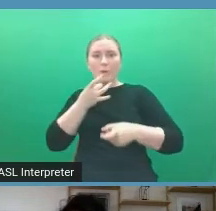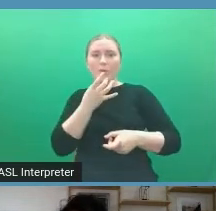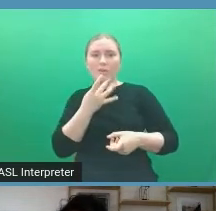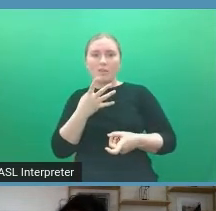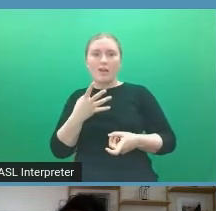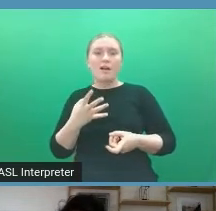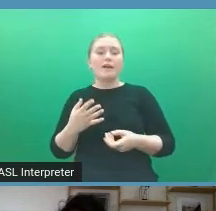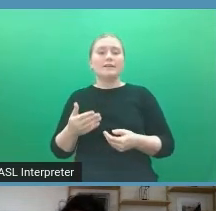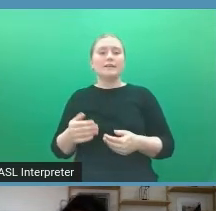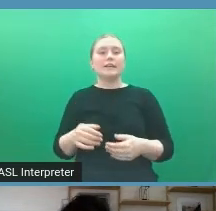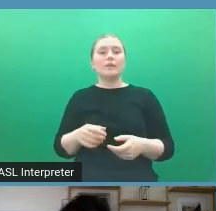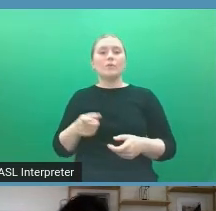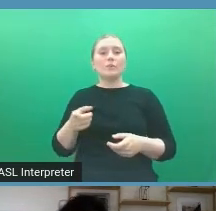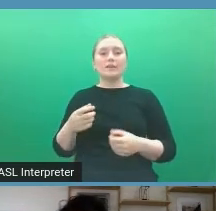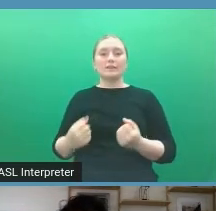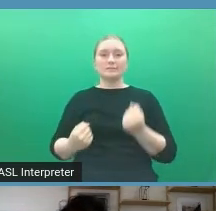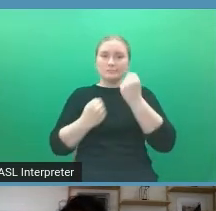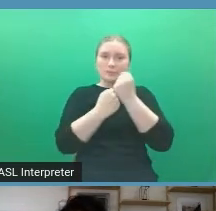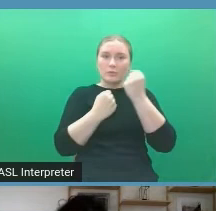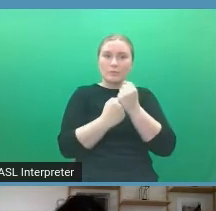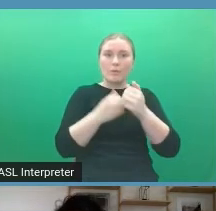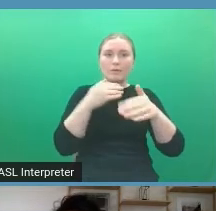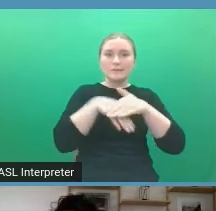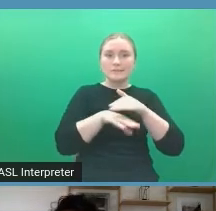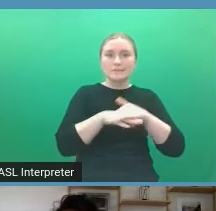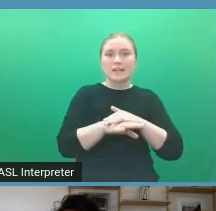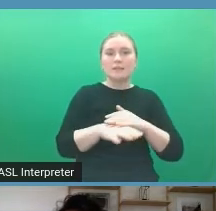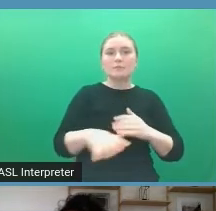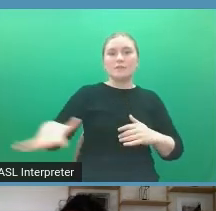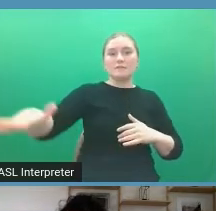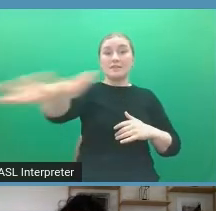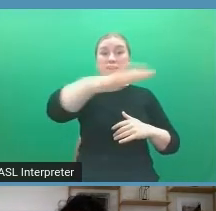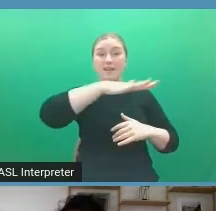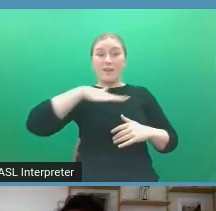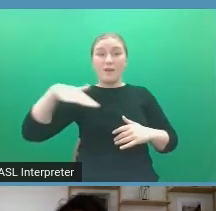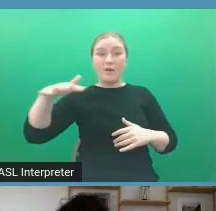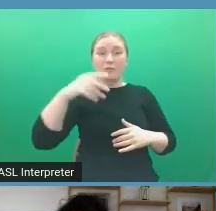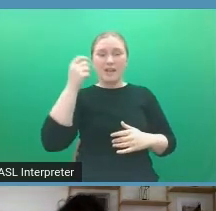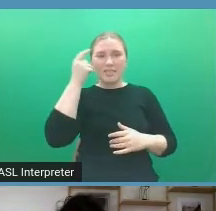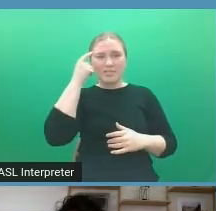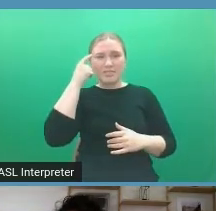design and accessibility of a space overall by thinking really deliberately about lighting and